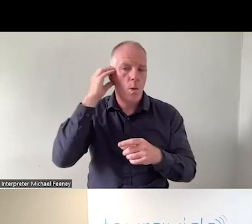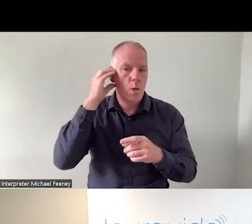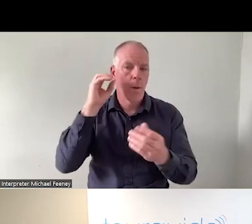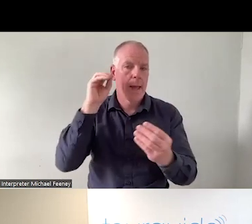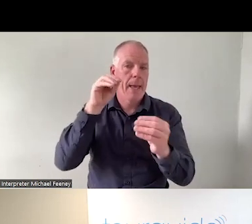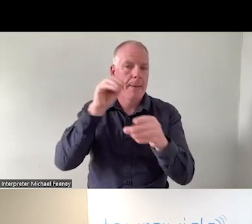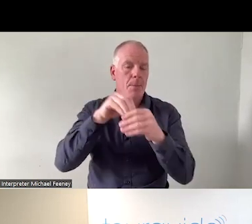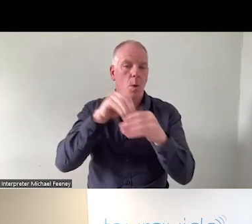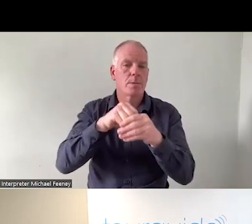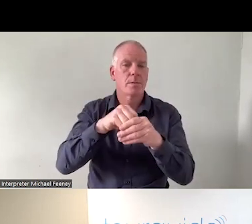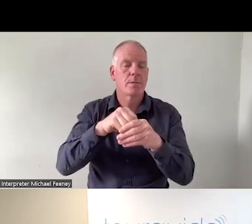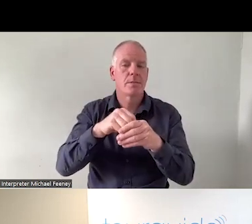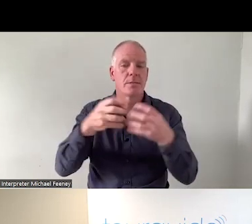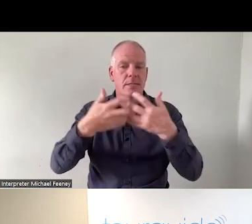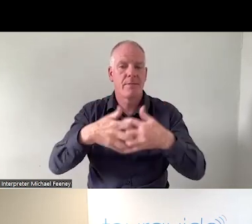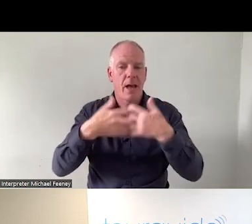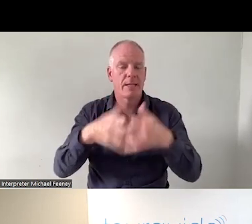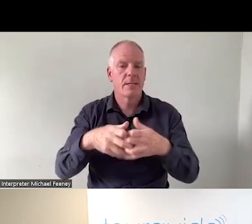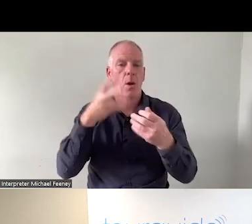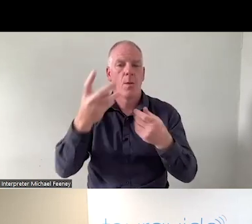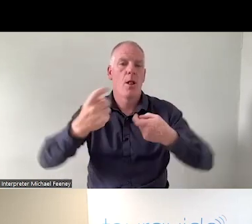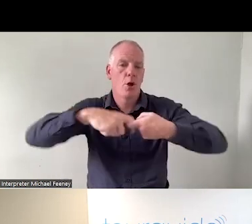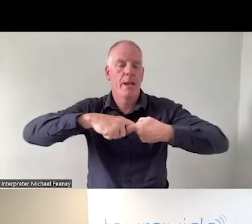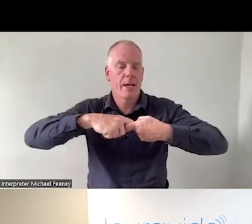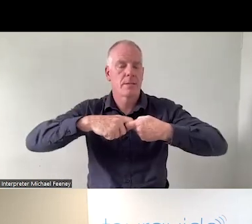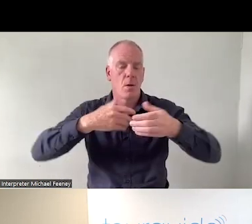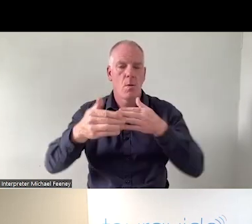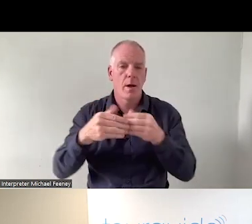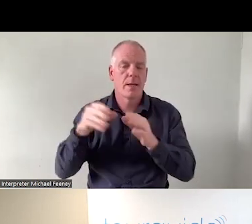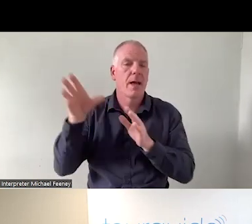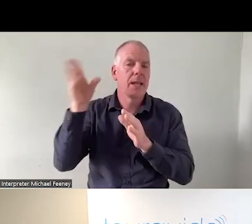That will then be connected to the ListenWIFI server